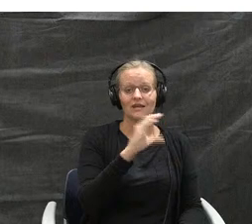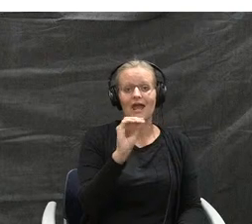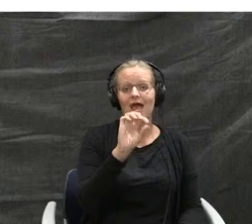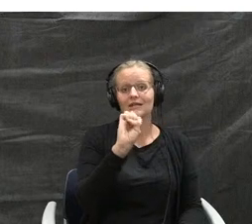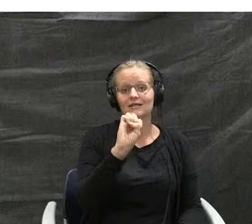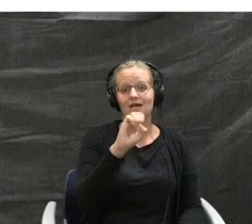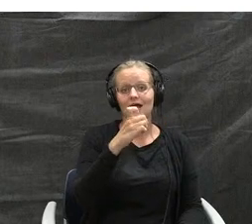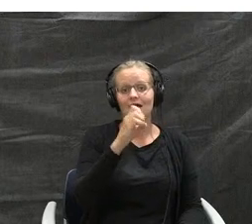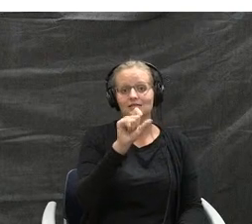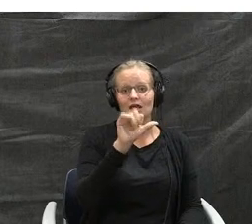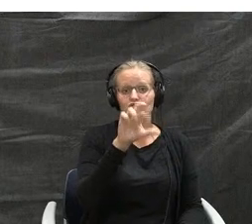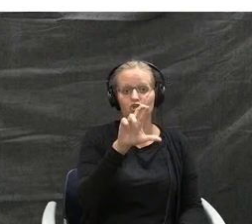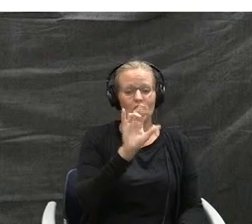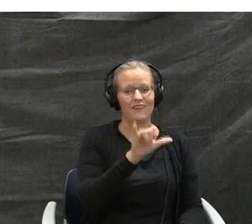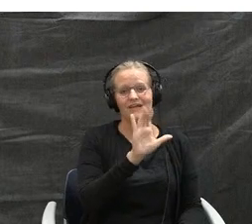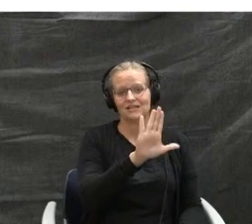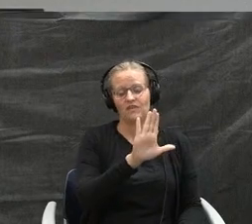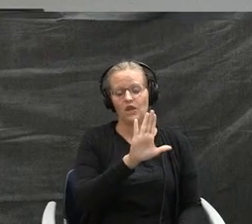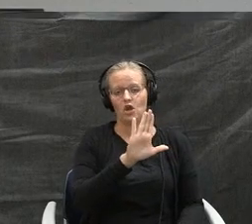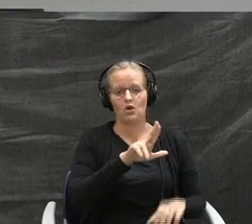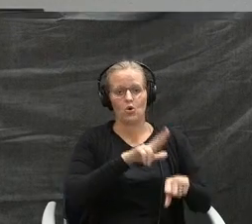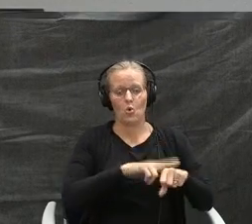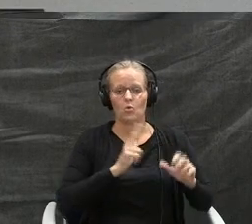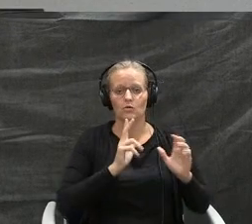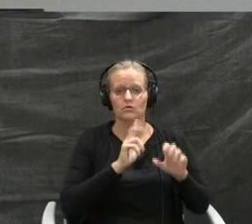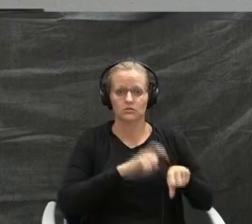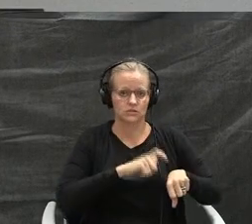won't be transporting high school students during that